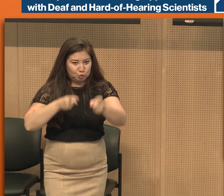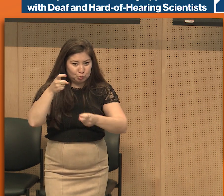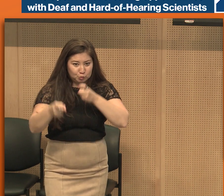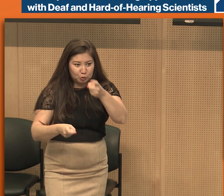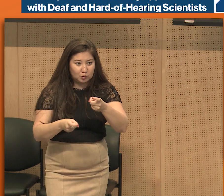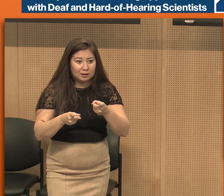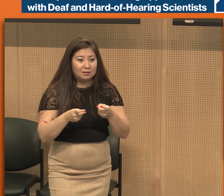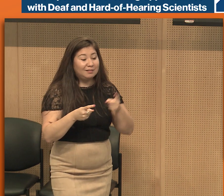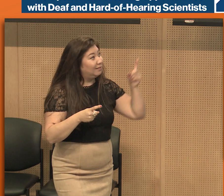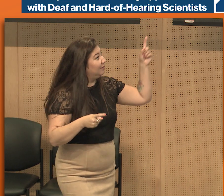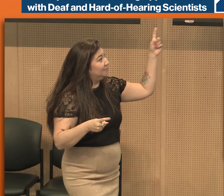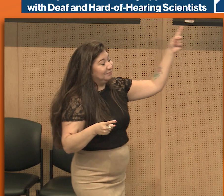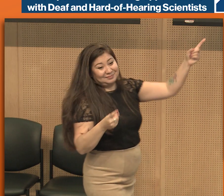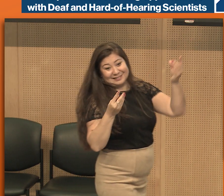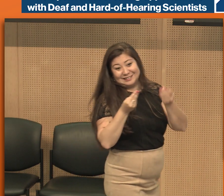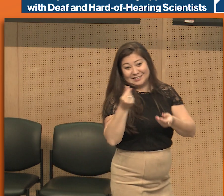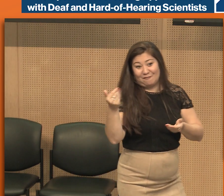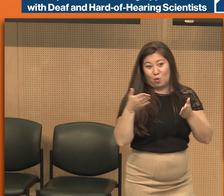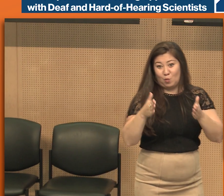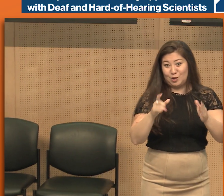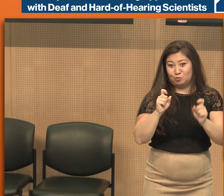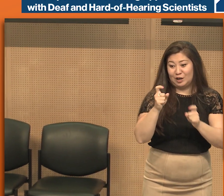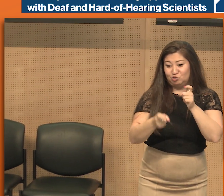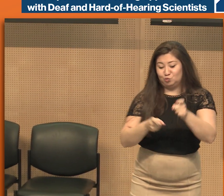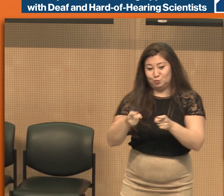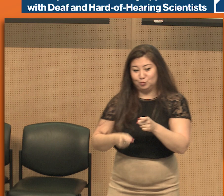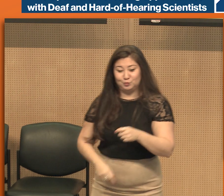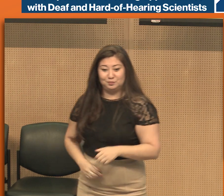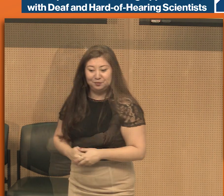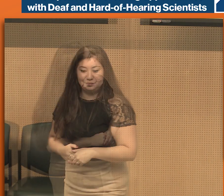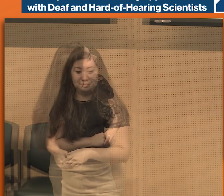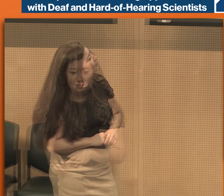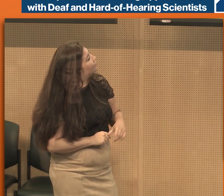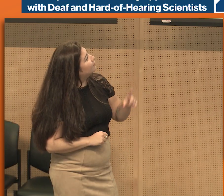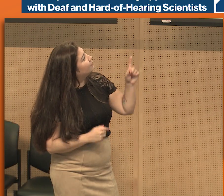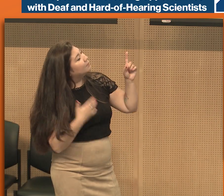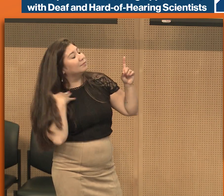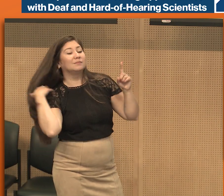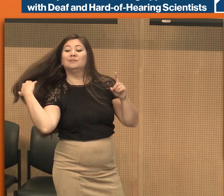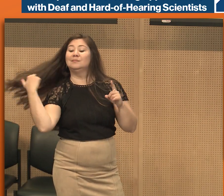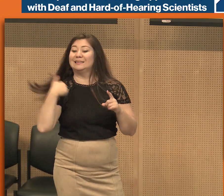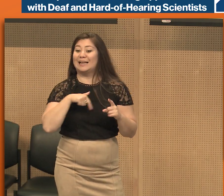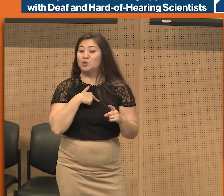and consider what you can contribute. These are ways you can contribute.